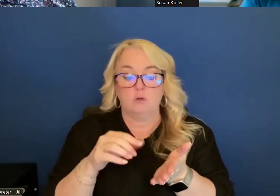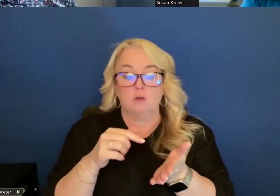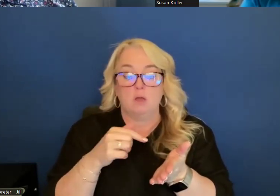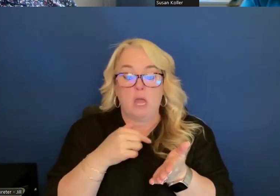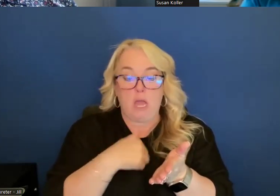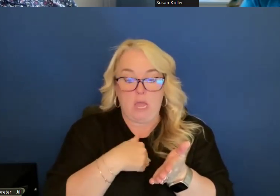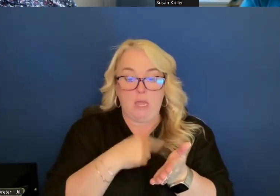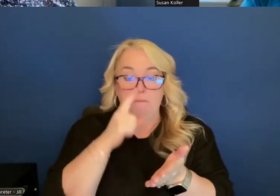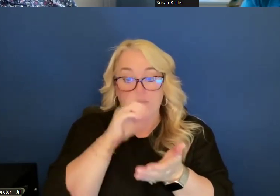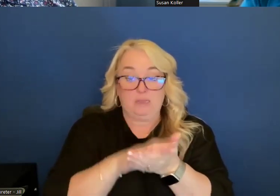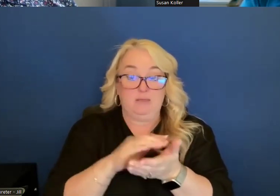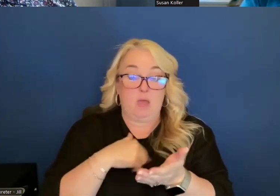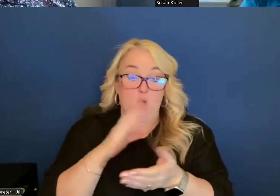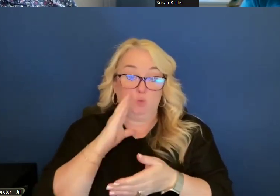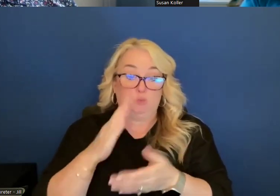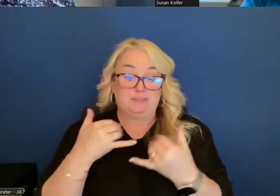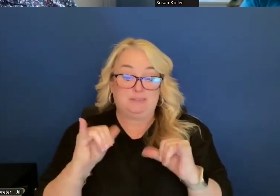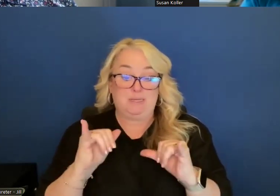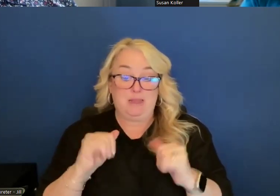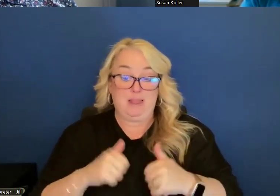at home with my mother, and tried to move out from